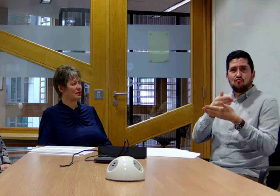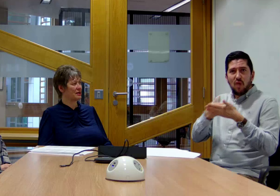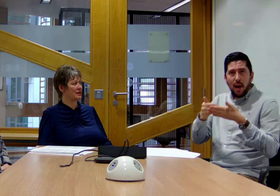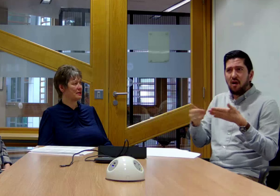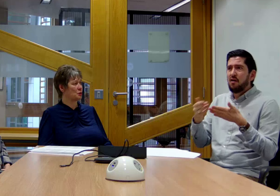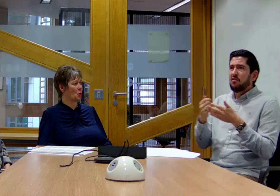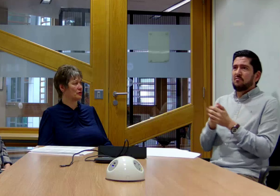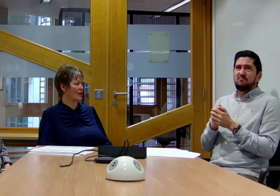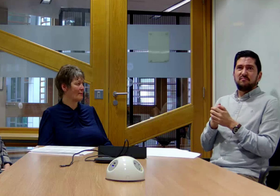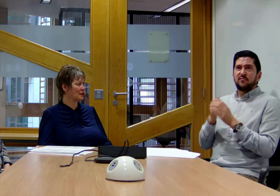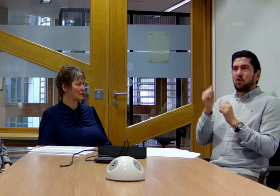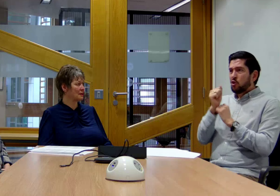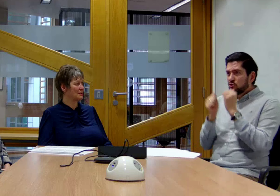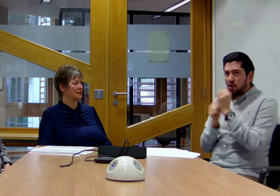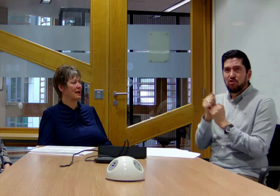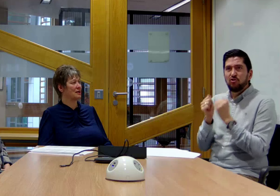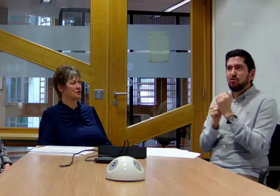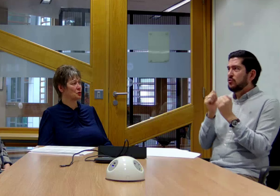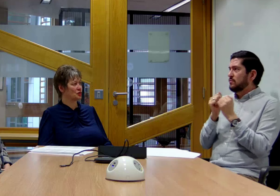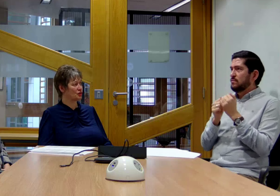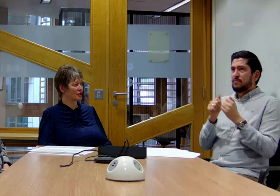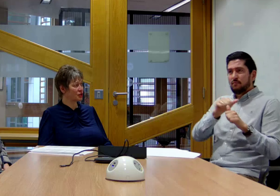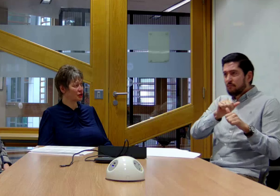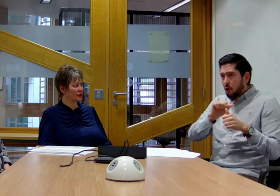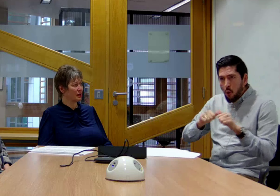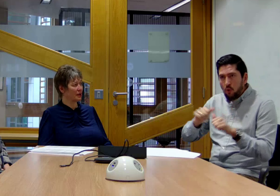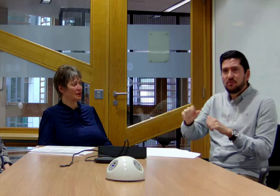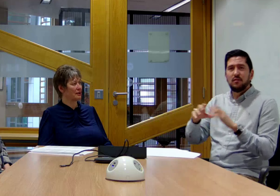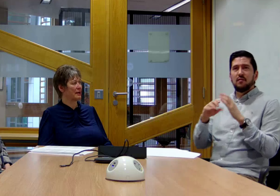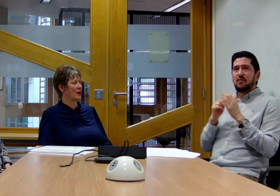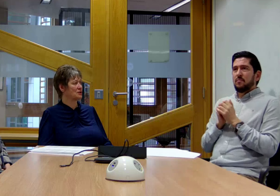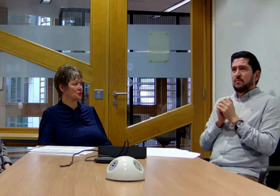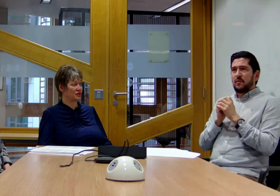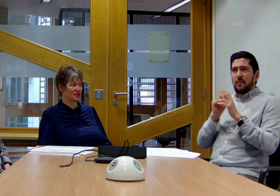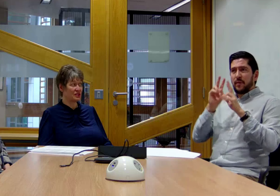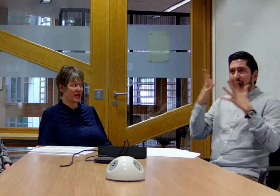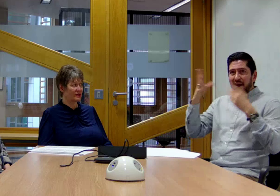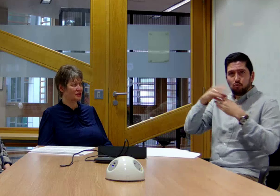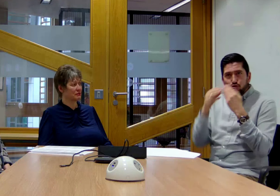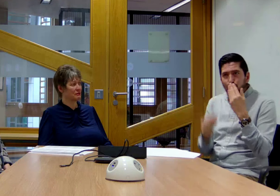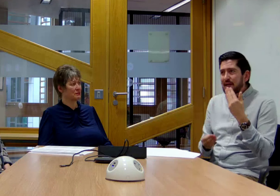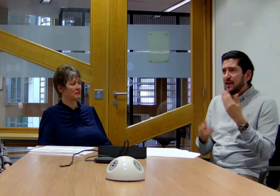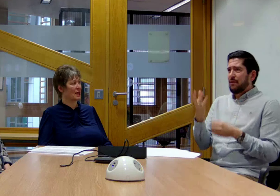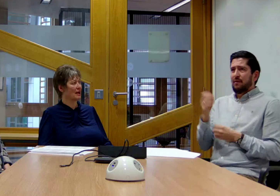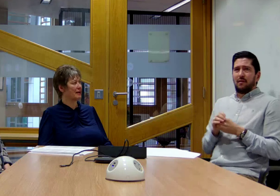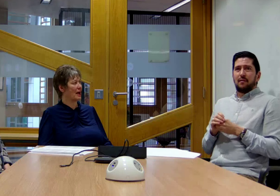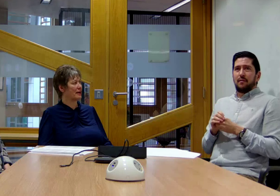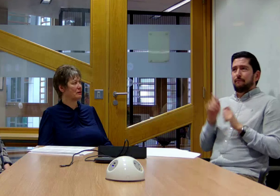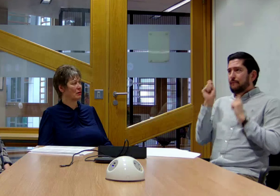BSL is a visual language. It has its own grammar. It has its own structure. It has its own syntax.